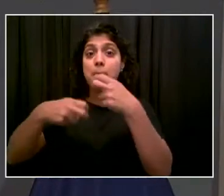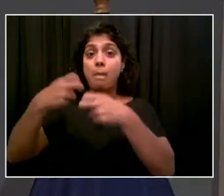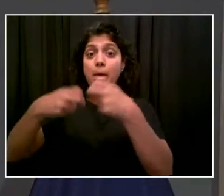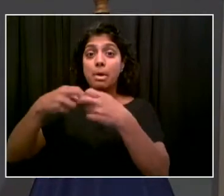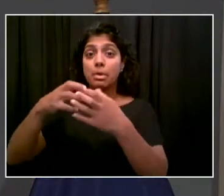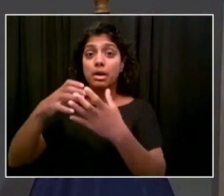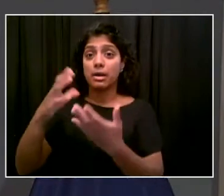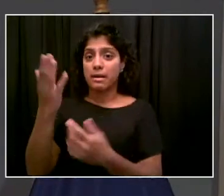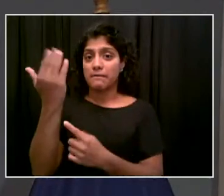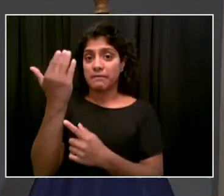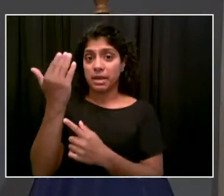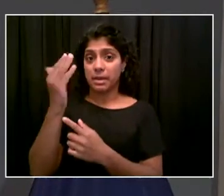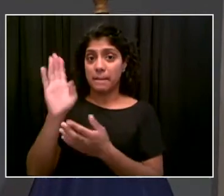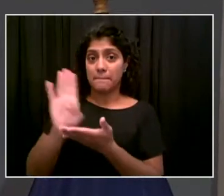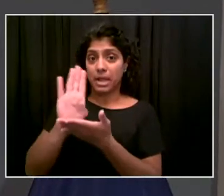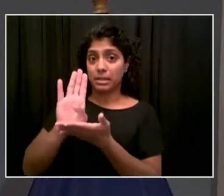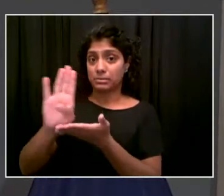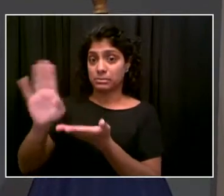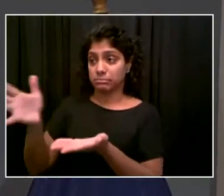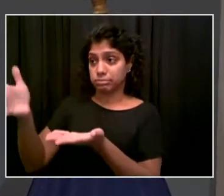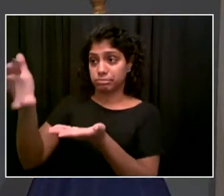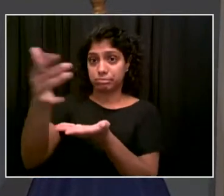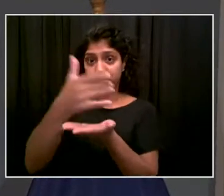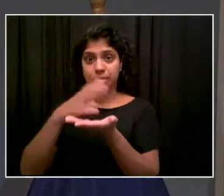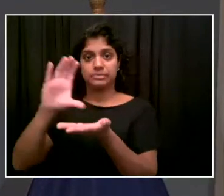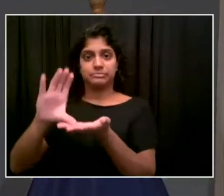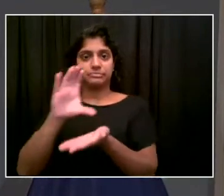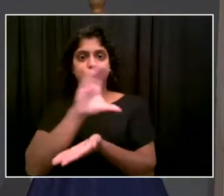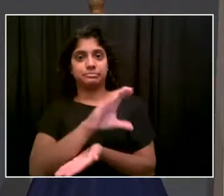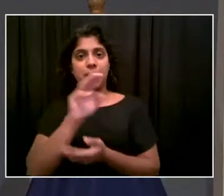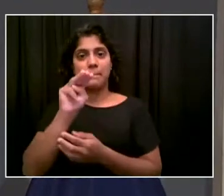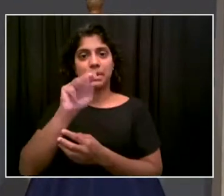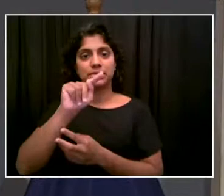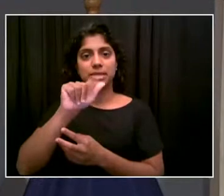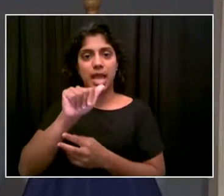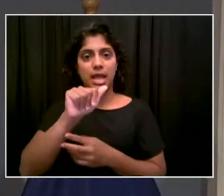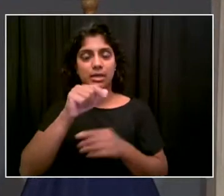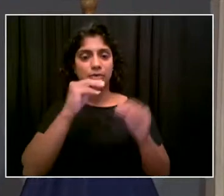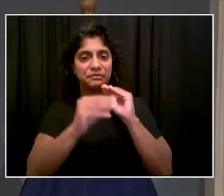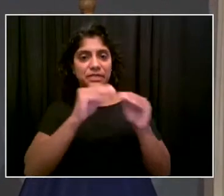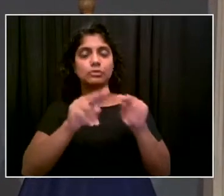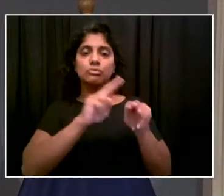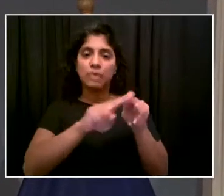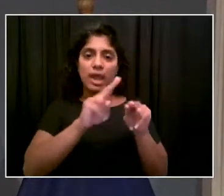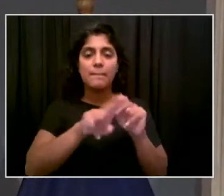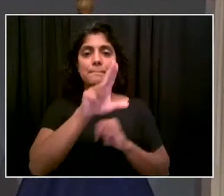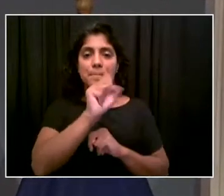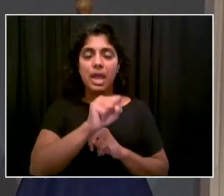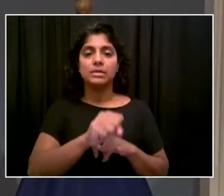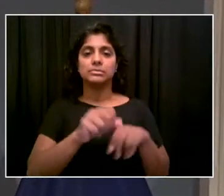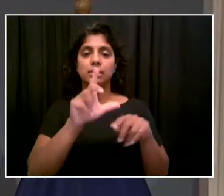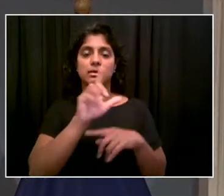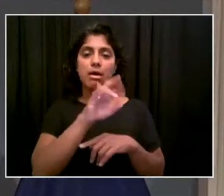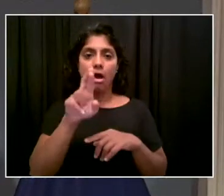$15 BILLION. I HOPE THEY CAN